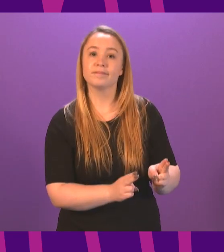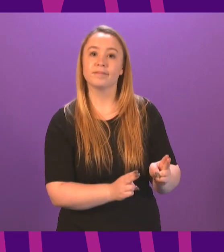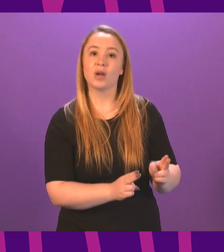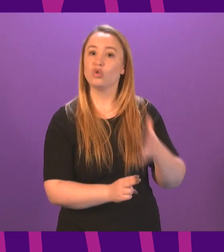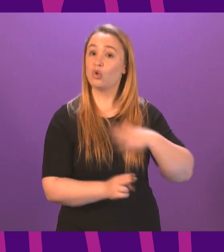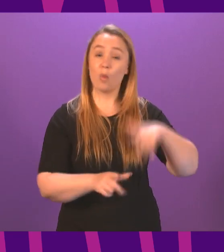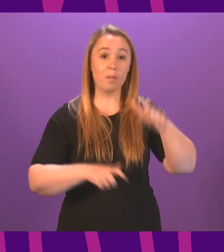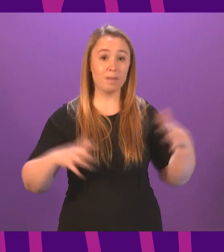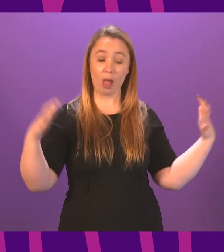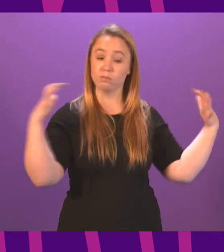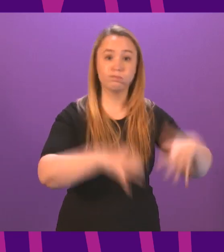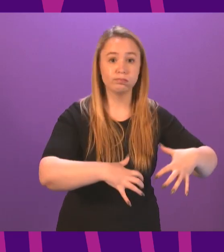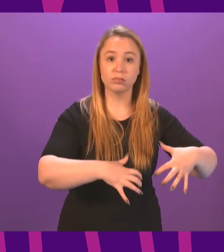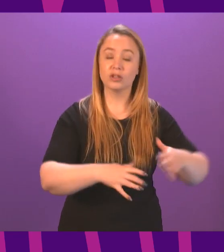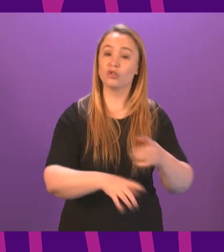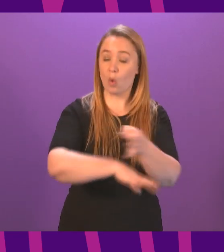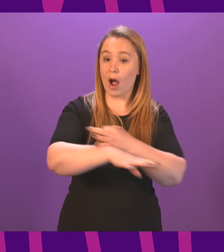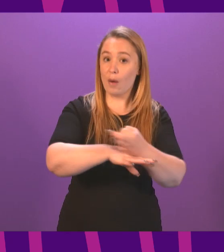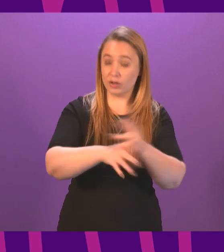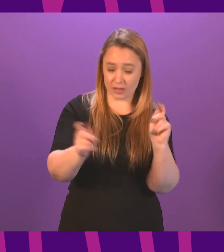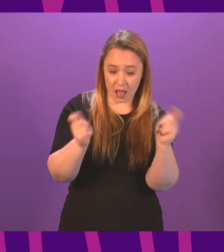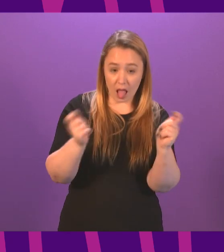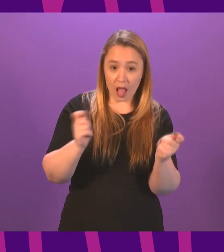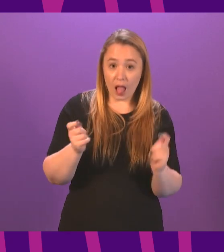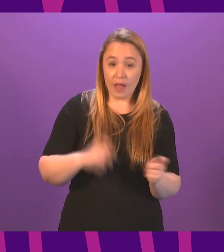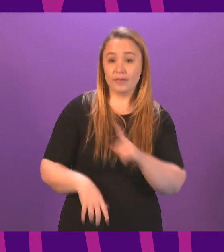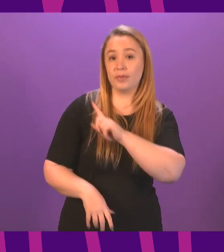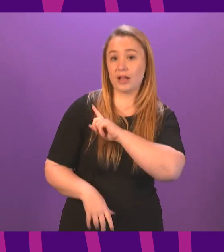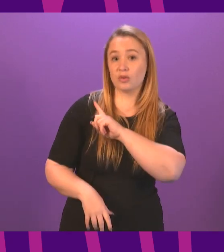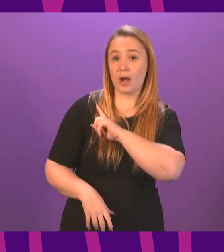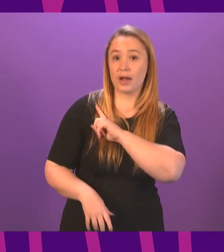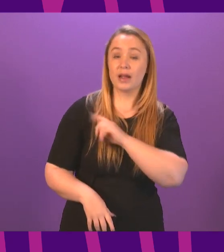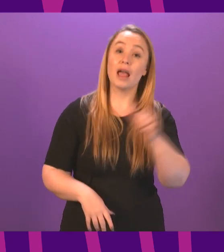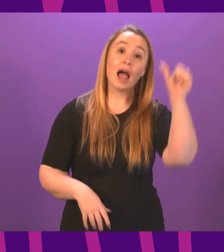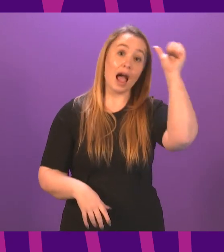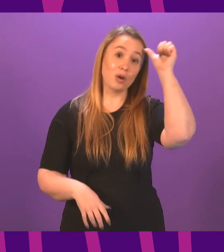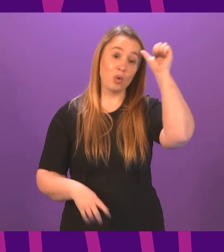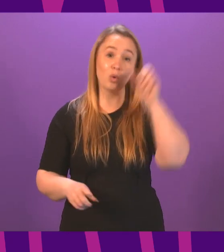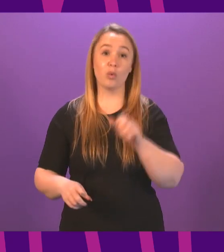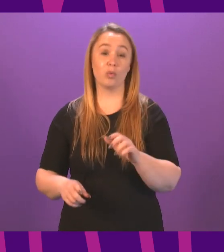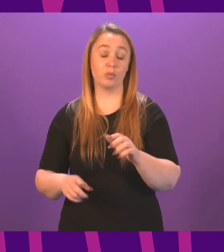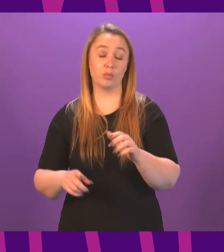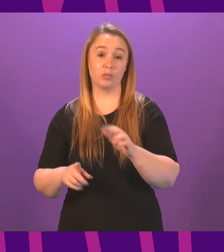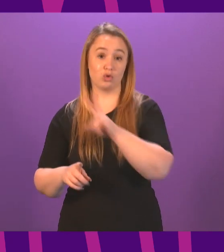of those restrictions would be better for business, but it undermines the public health